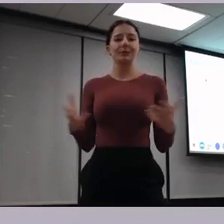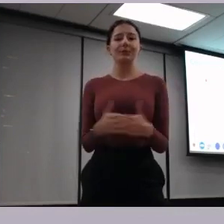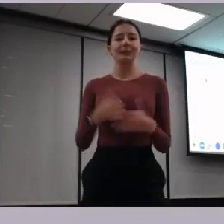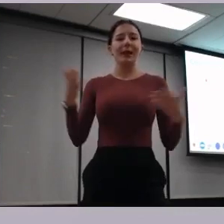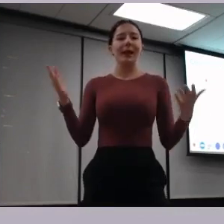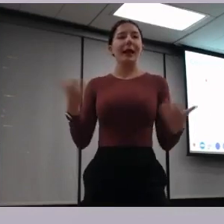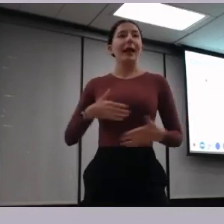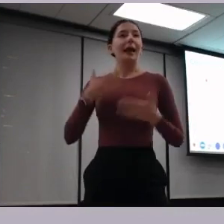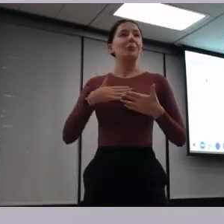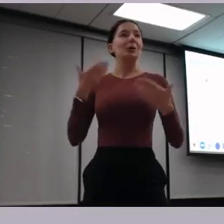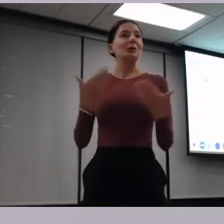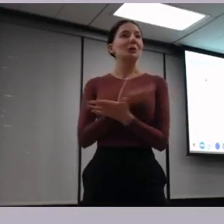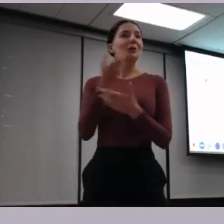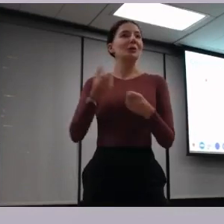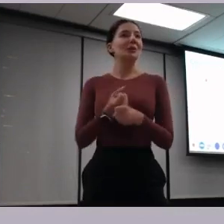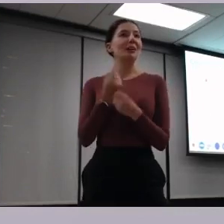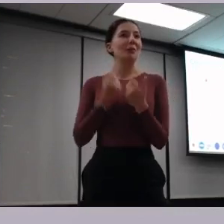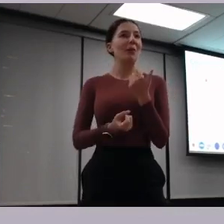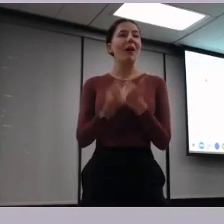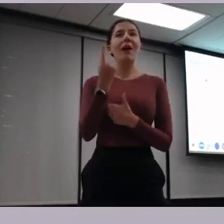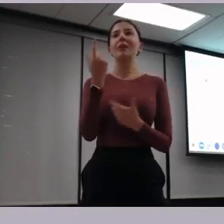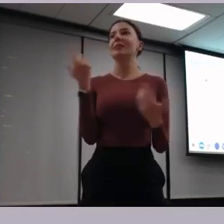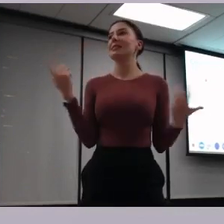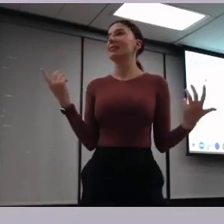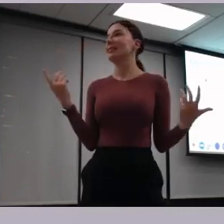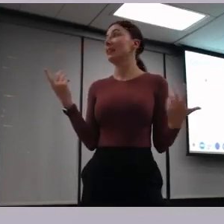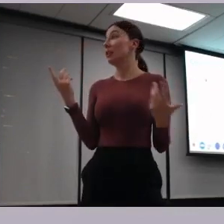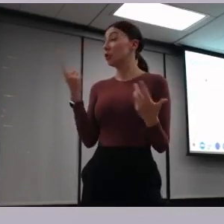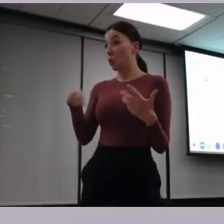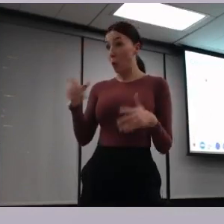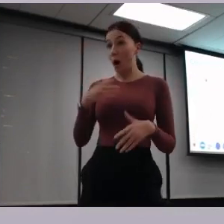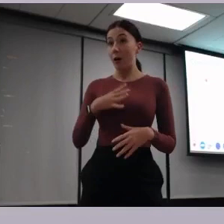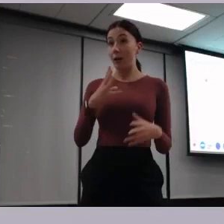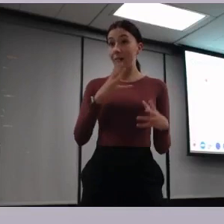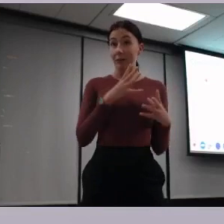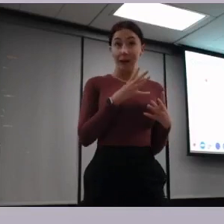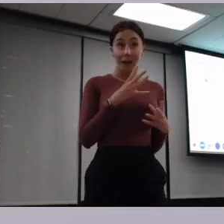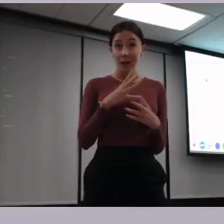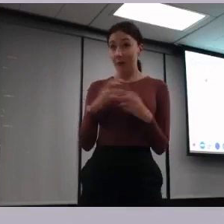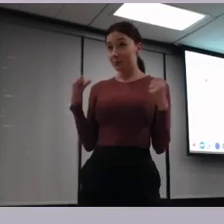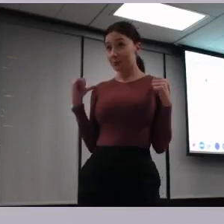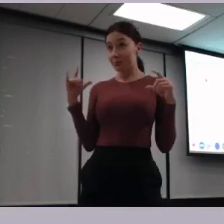How have you all mixed final. So I hope you understand.